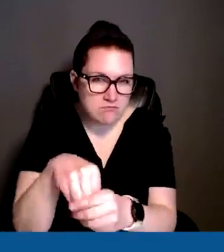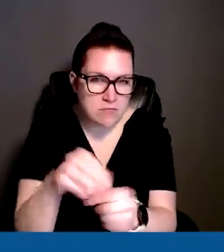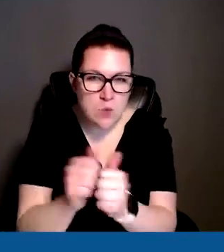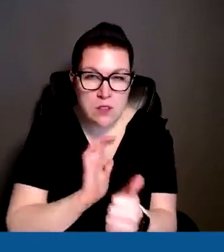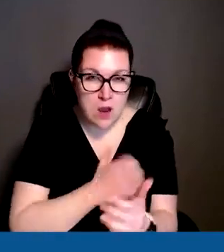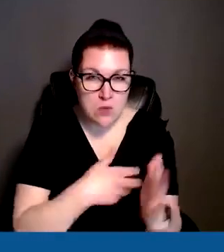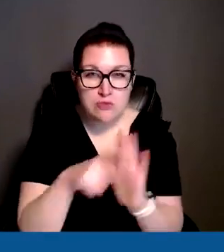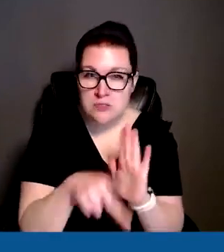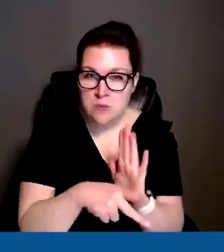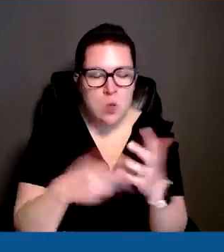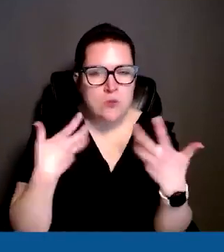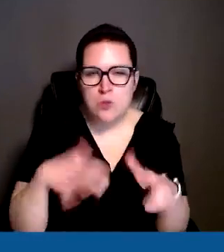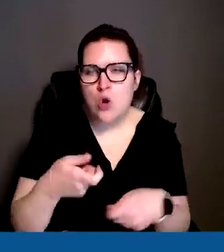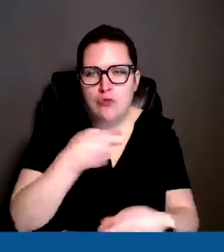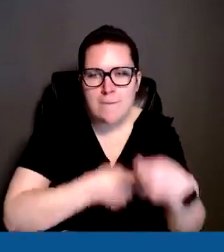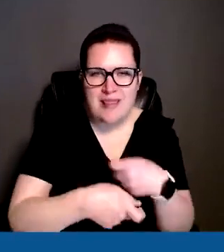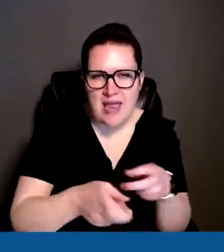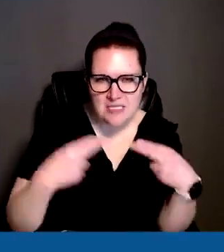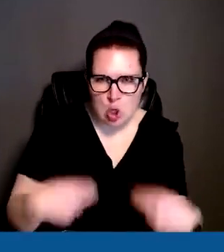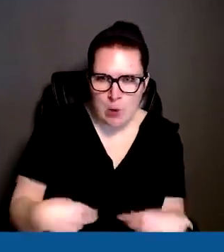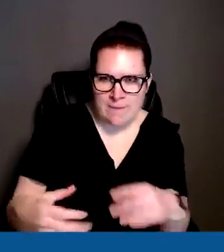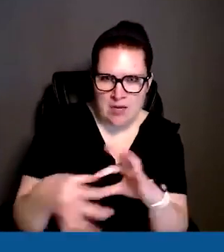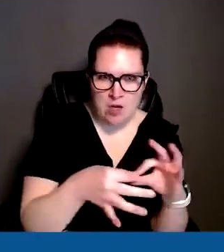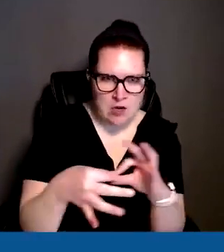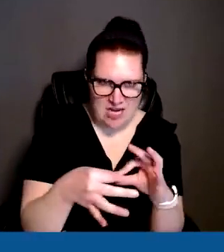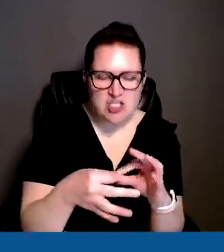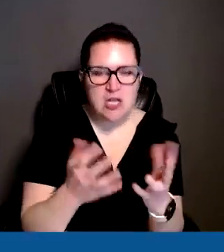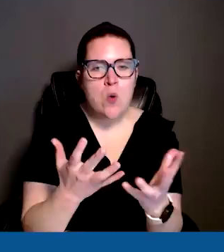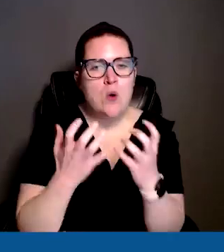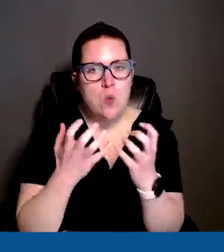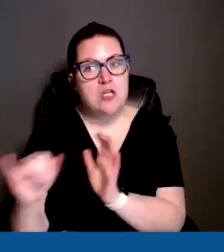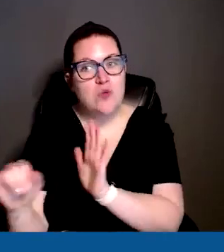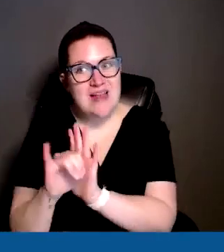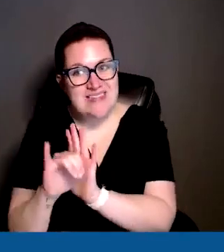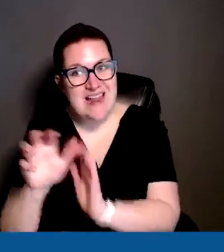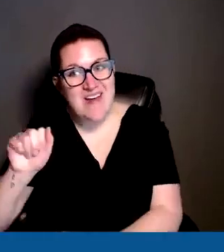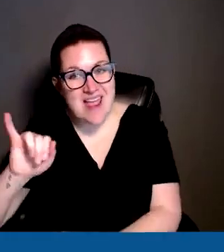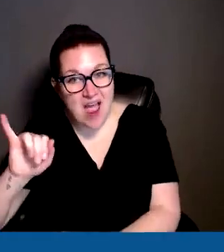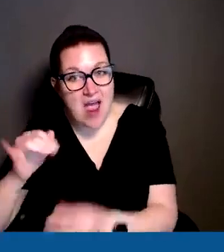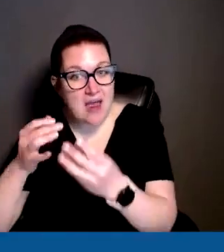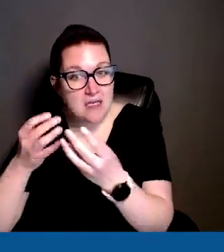And we want to make sure that we are identifying AI solutions that again,